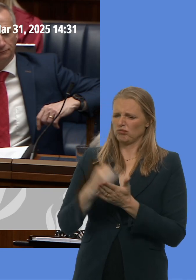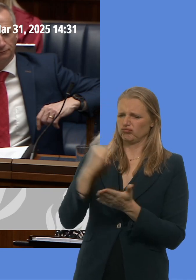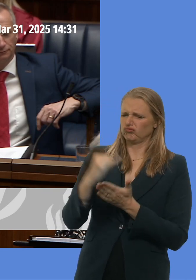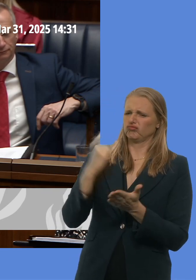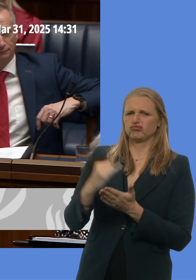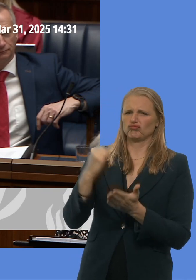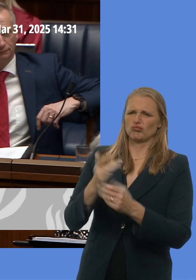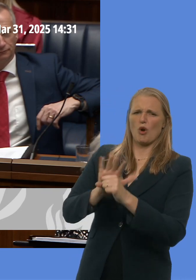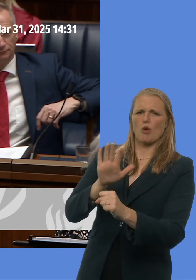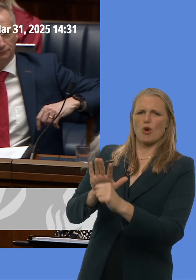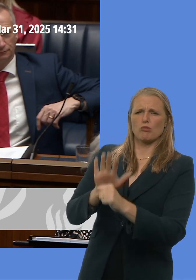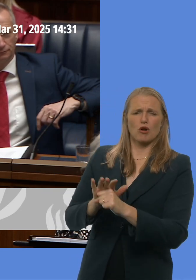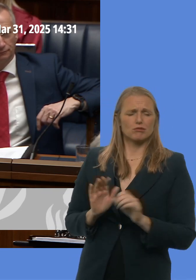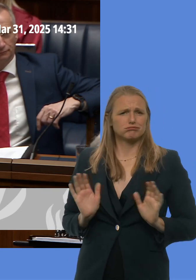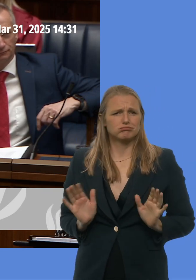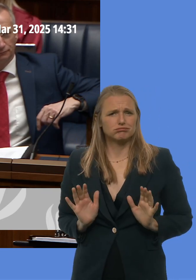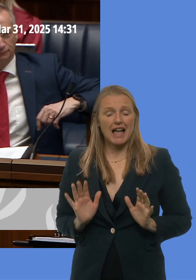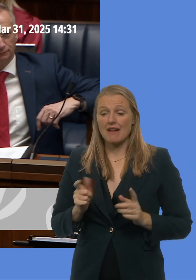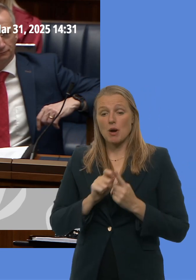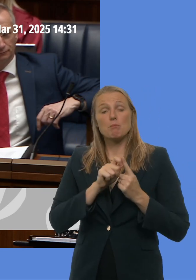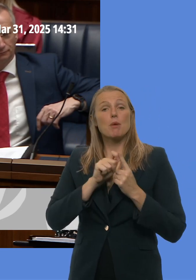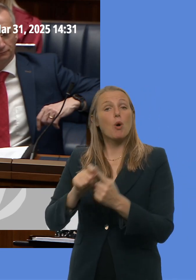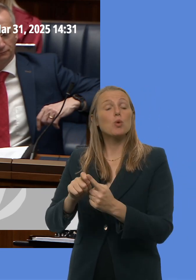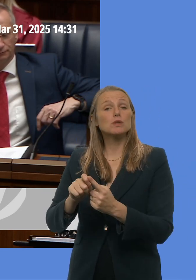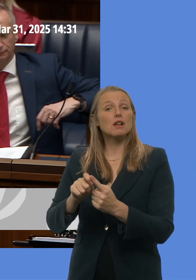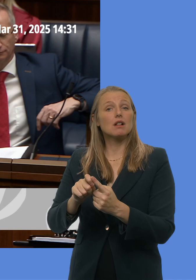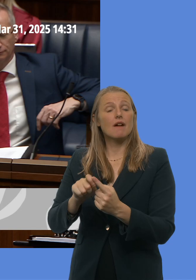A proposal was put forward to change the funding formula for all north-south bodies.